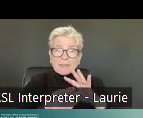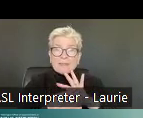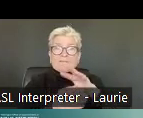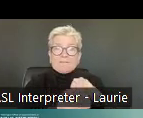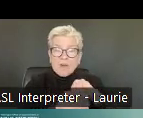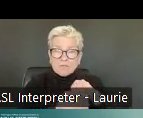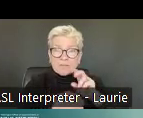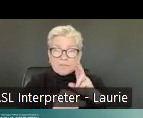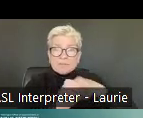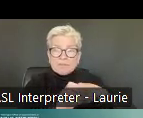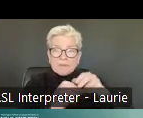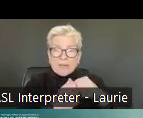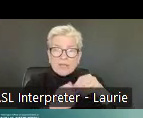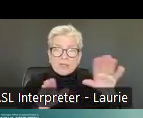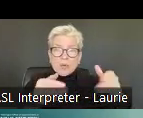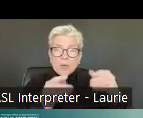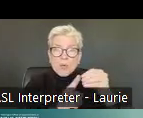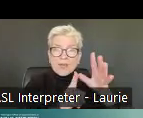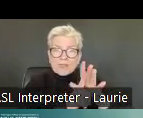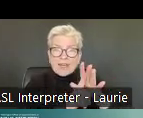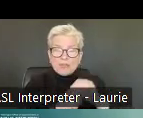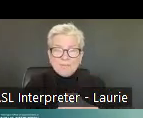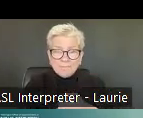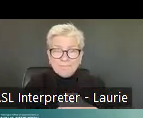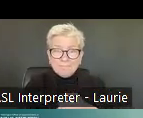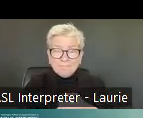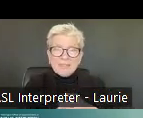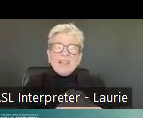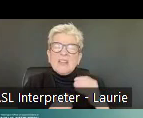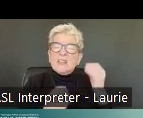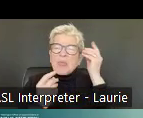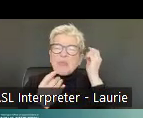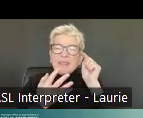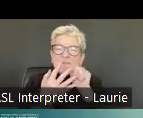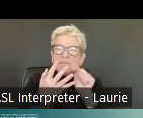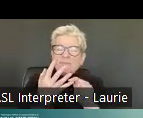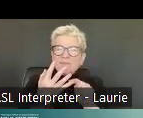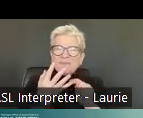in your orientation practices? So just some things to consider as you're hearing all of